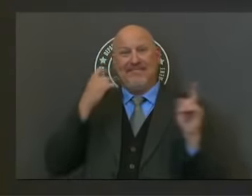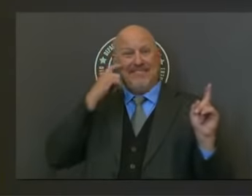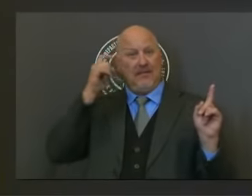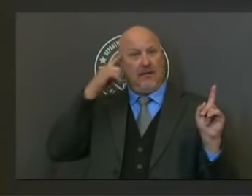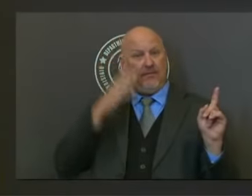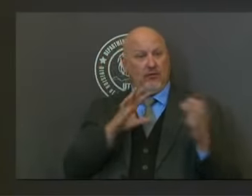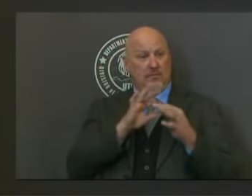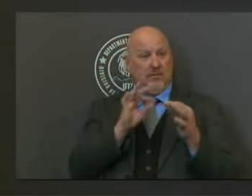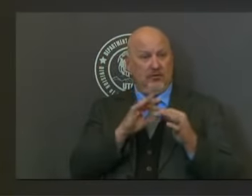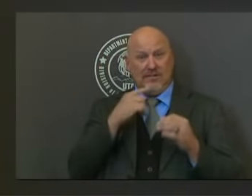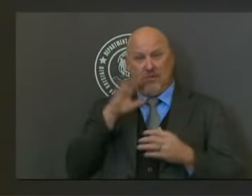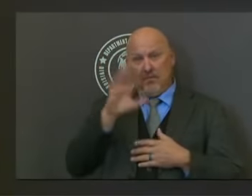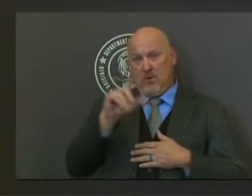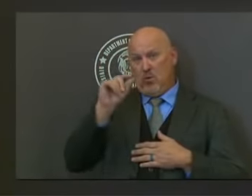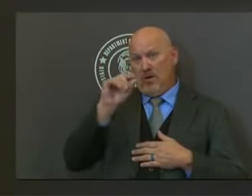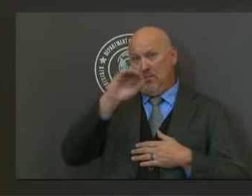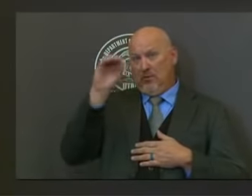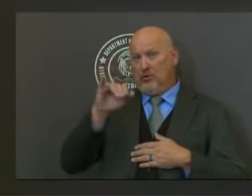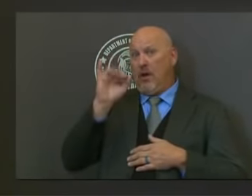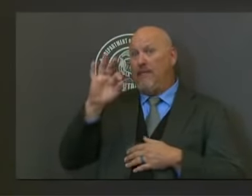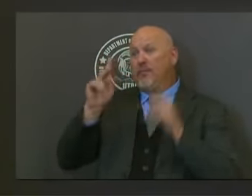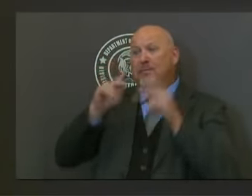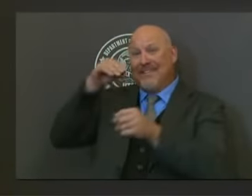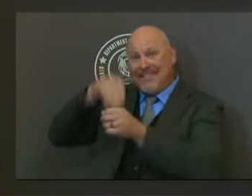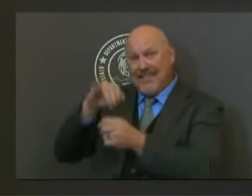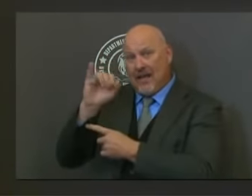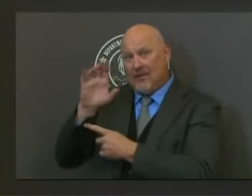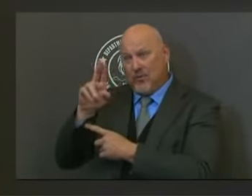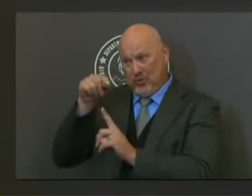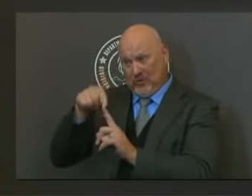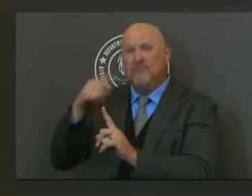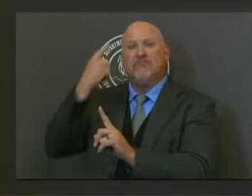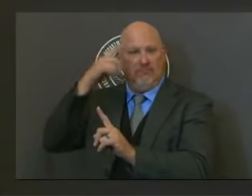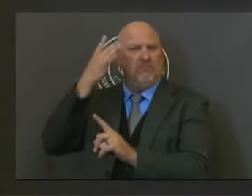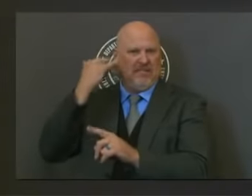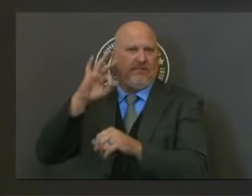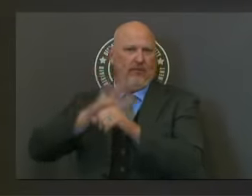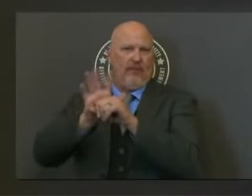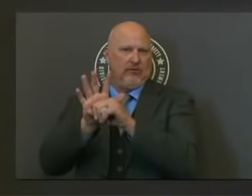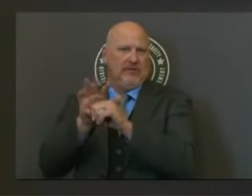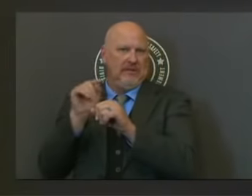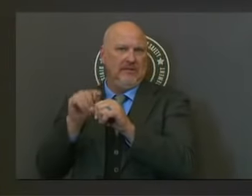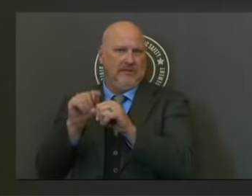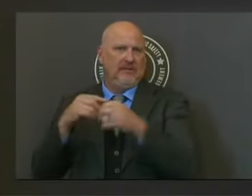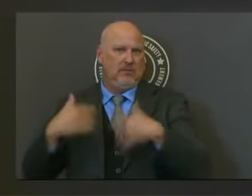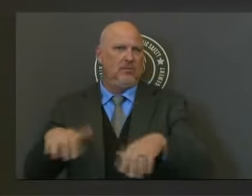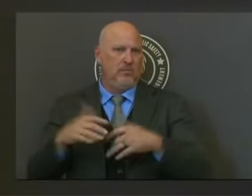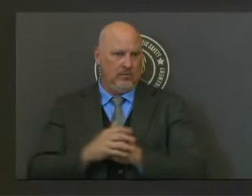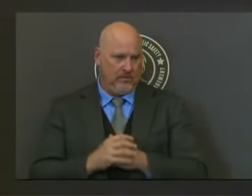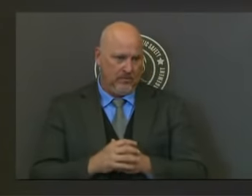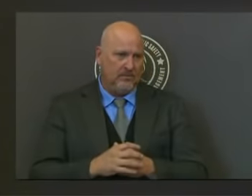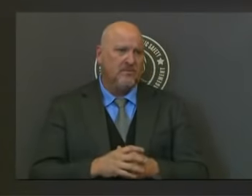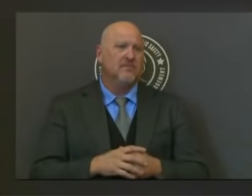of those icy beds are filled with COPD patients right now